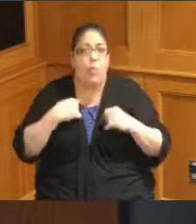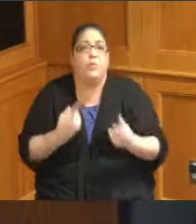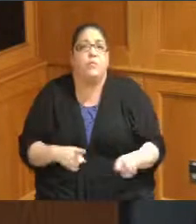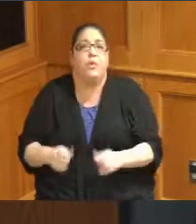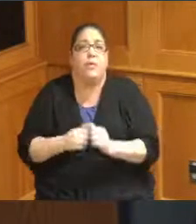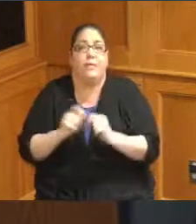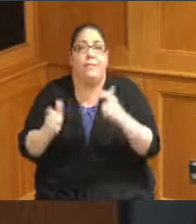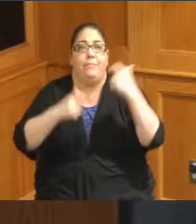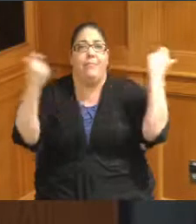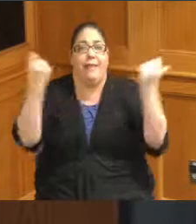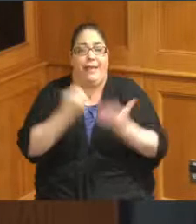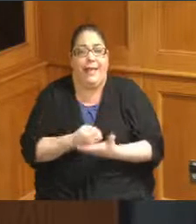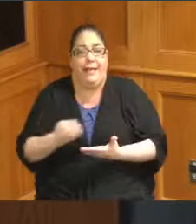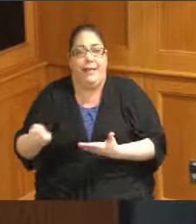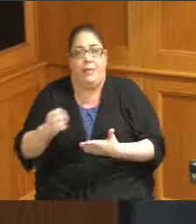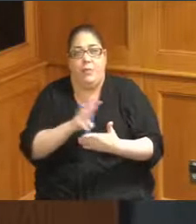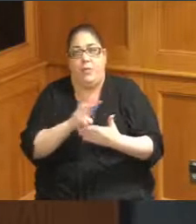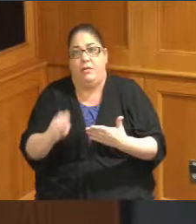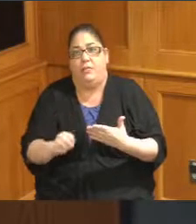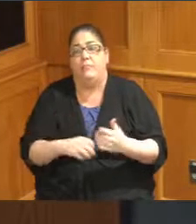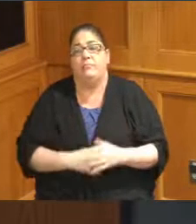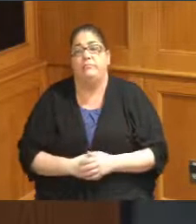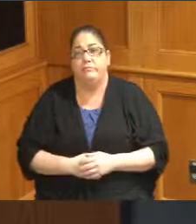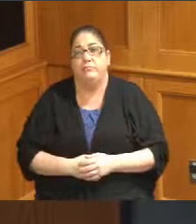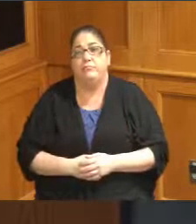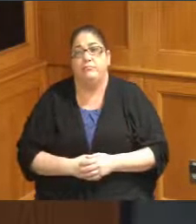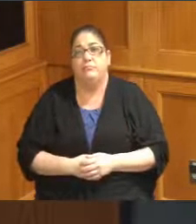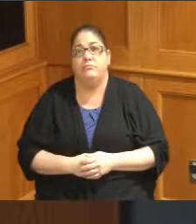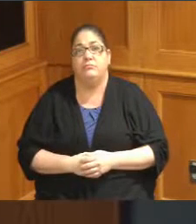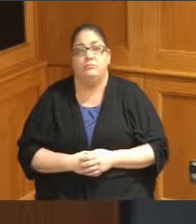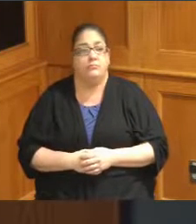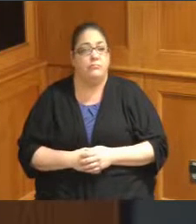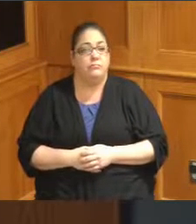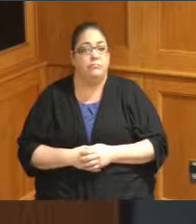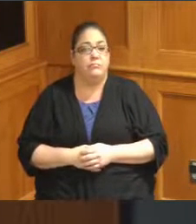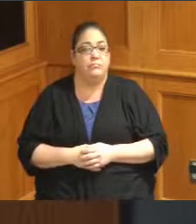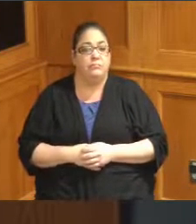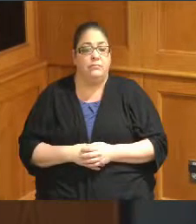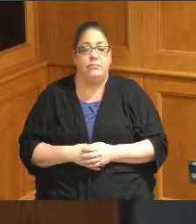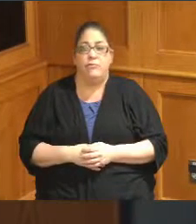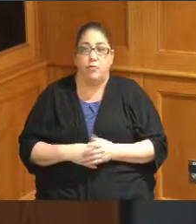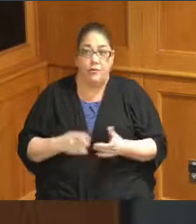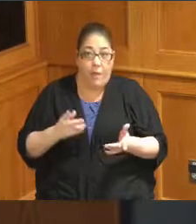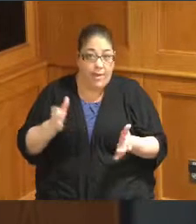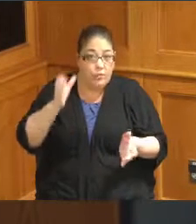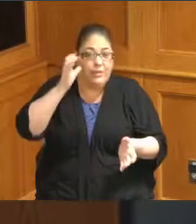big economic weekend so I was happy to hear what they have some of the ideas that they have going